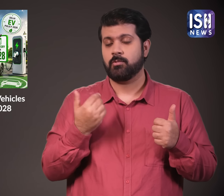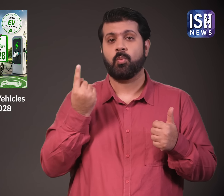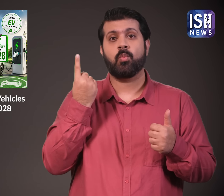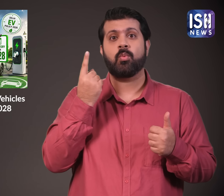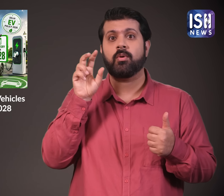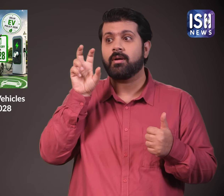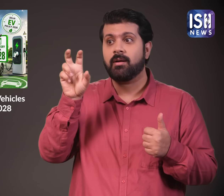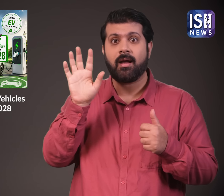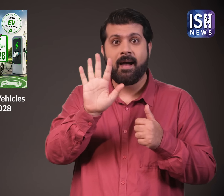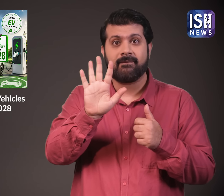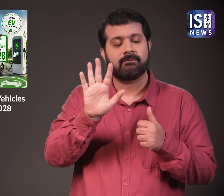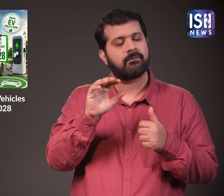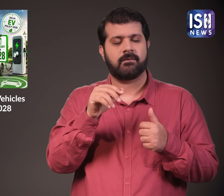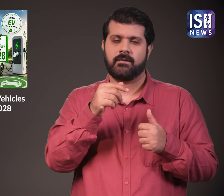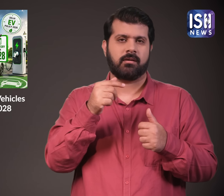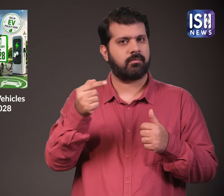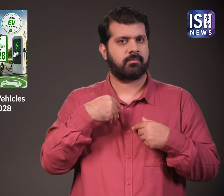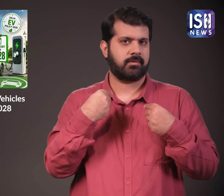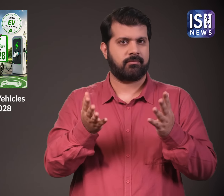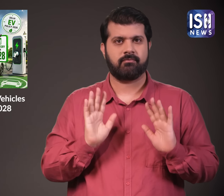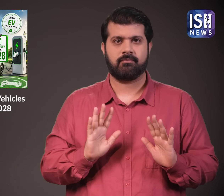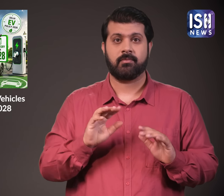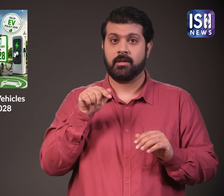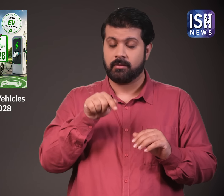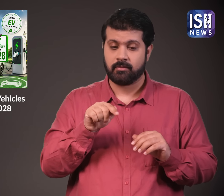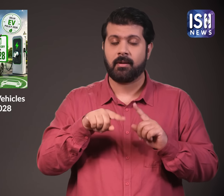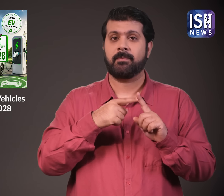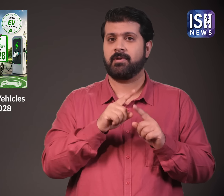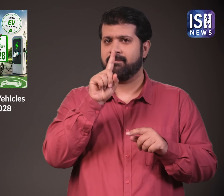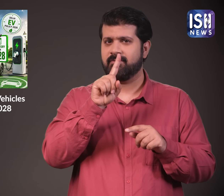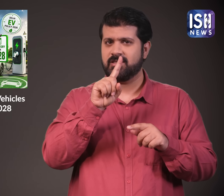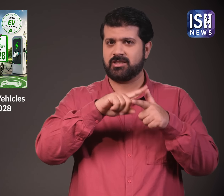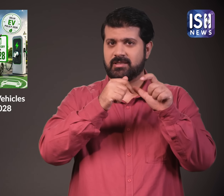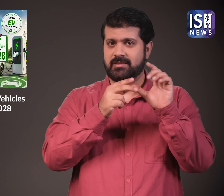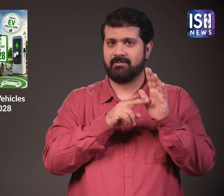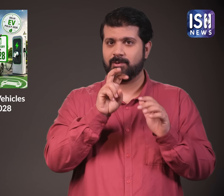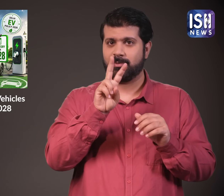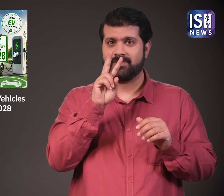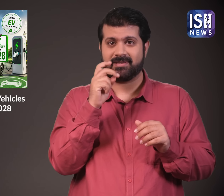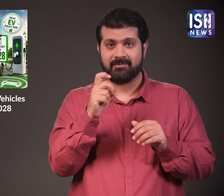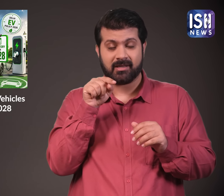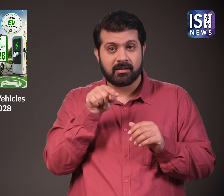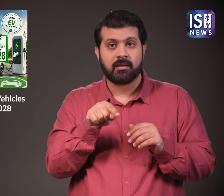Only battery-powered EVs will receive subsidy. From 1st January 2027,